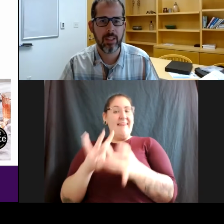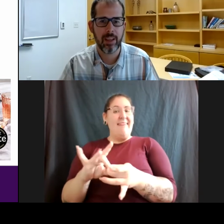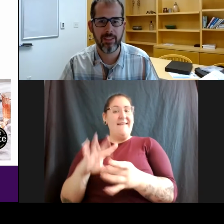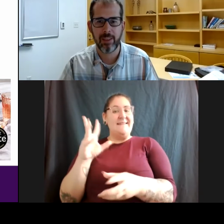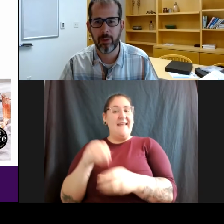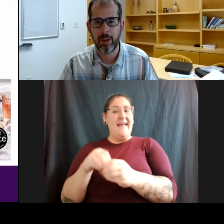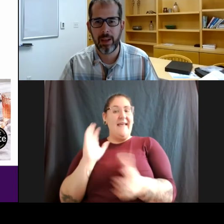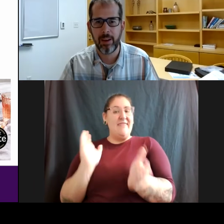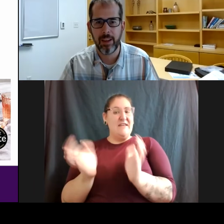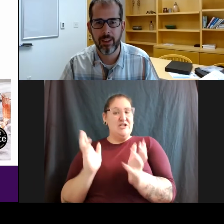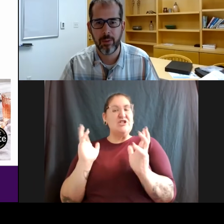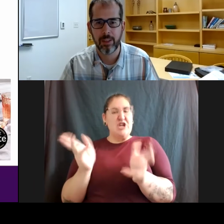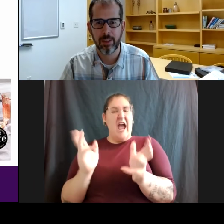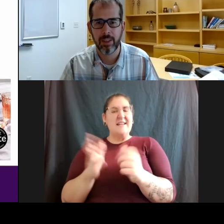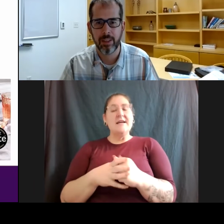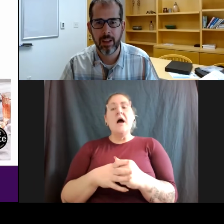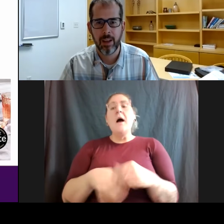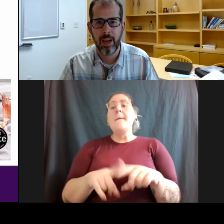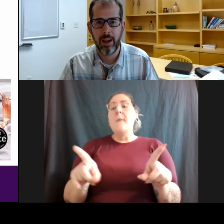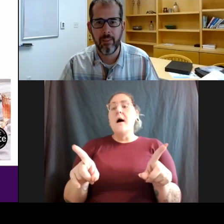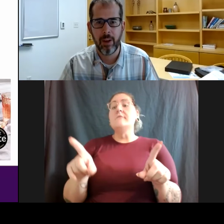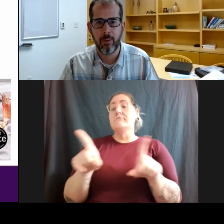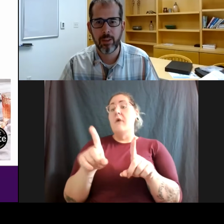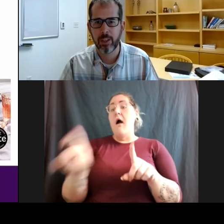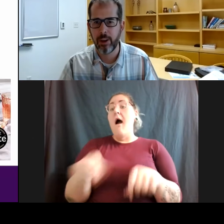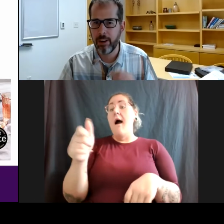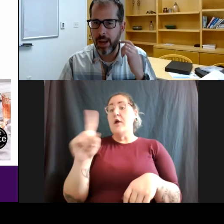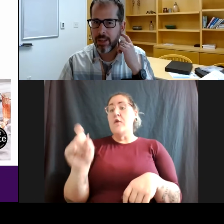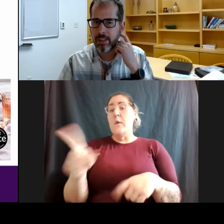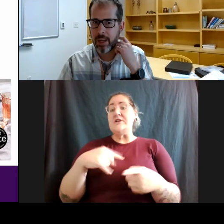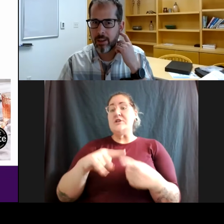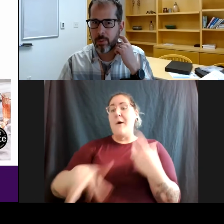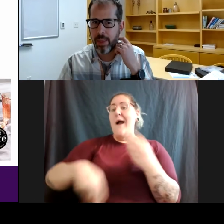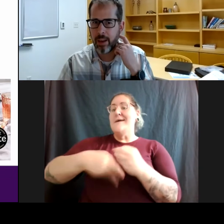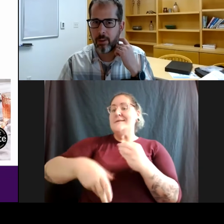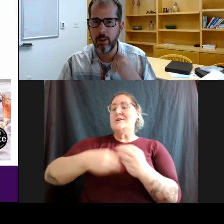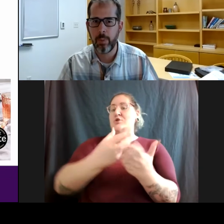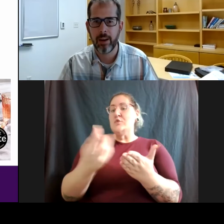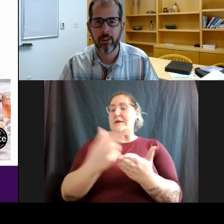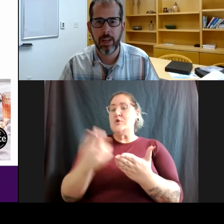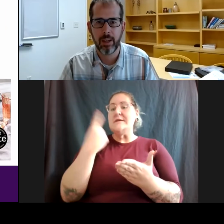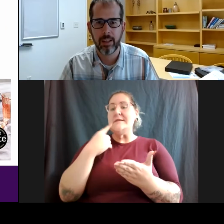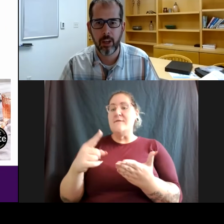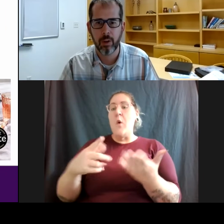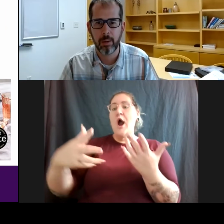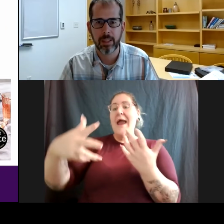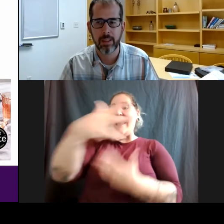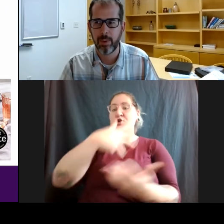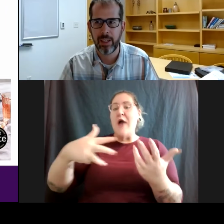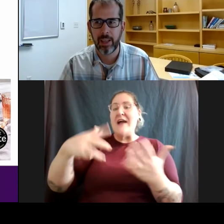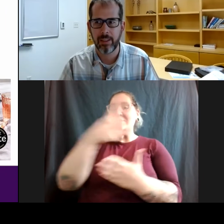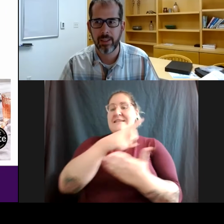question about additional resources, a resource for interaction designers where they can review patterns or techniques to overcome accessibility